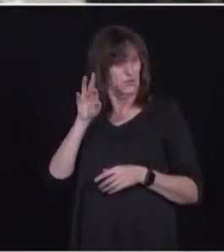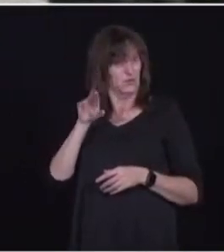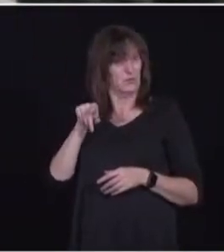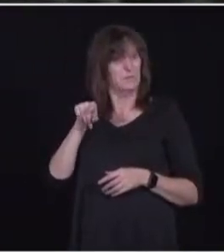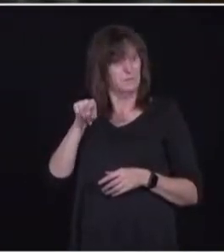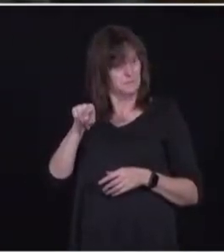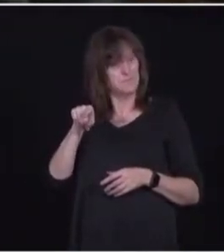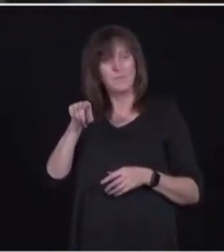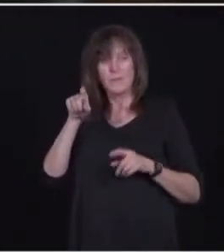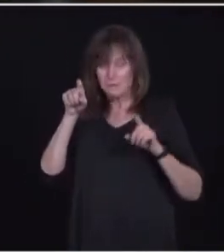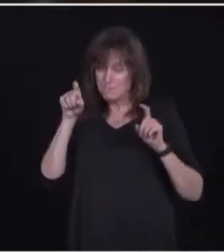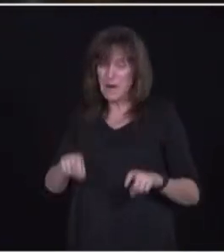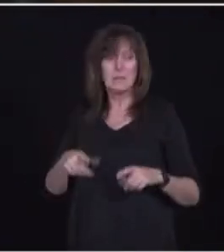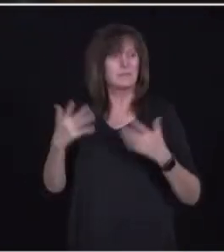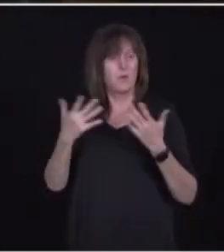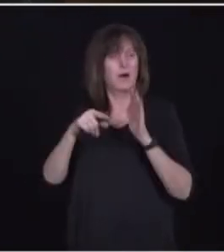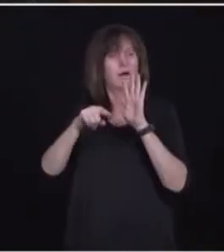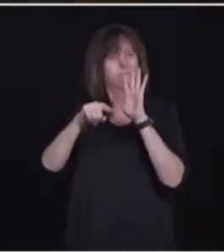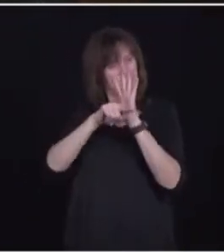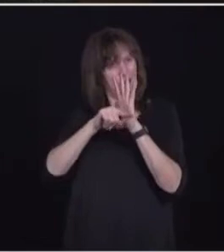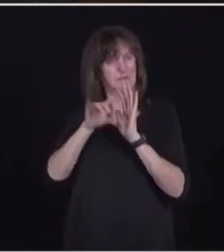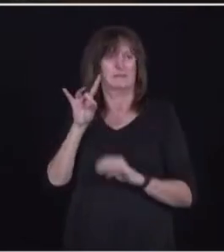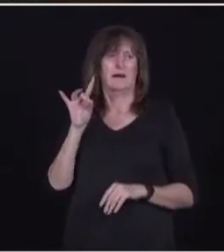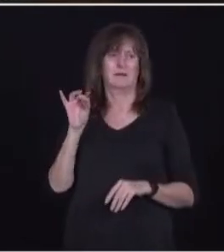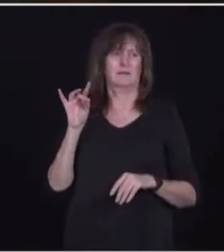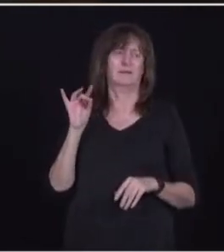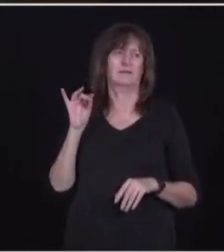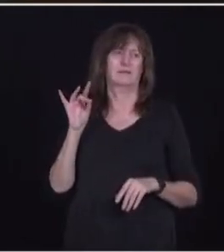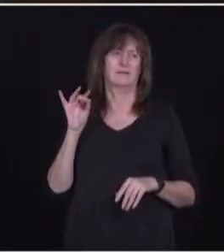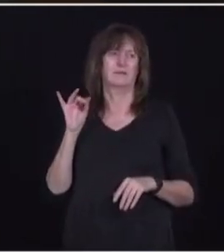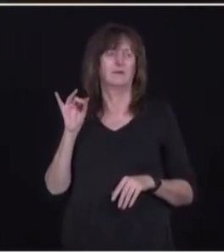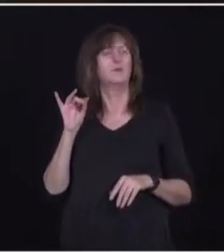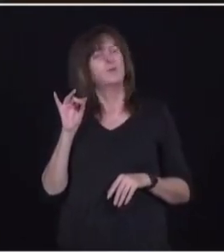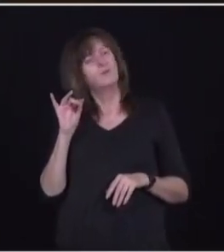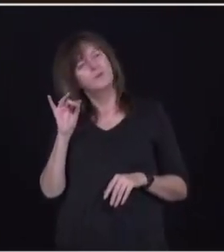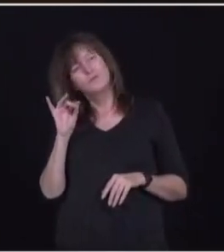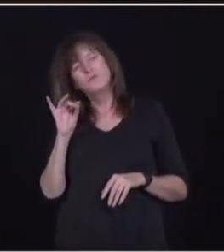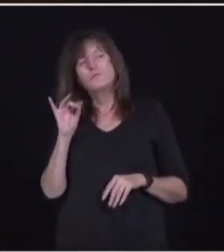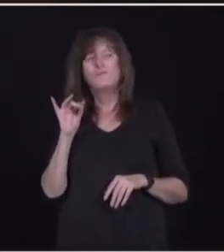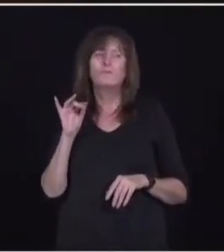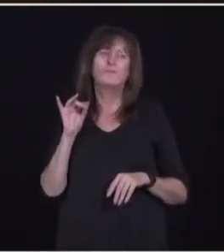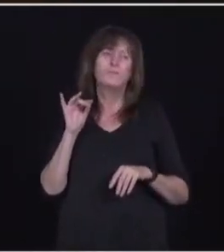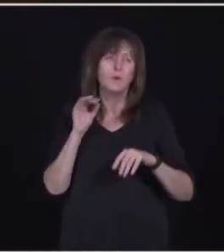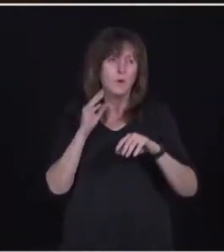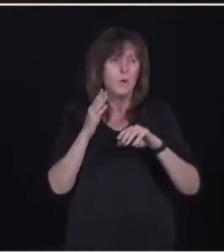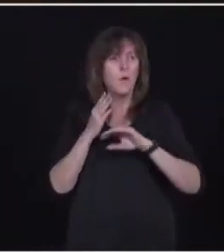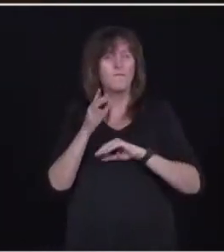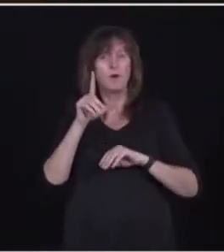that has to be stored at -80°, so there are over 21 Hospitals in Ontario that have been identified